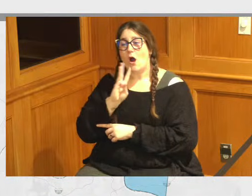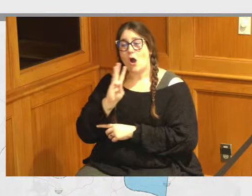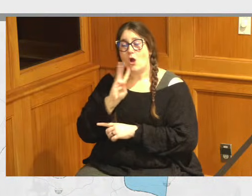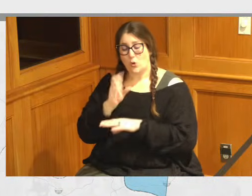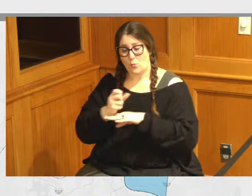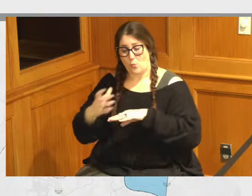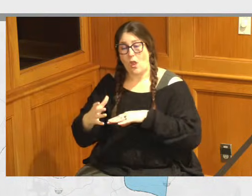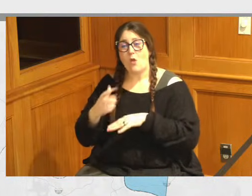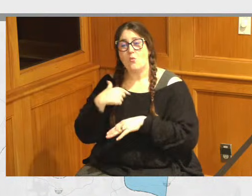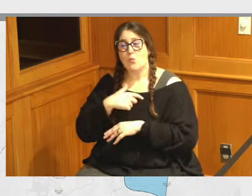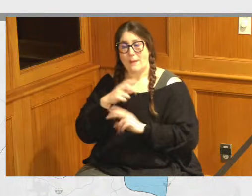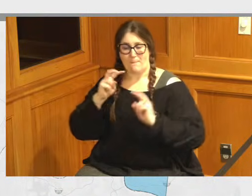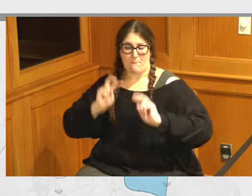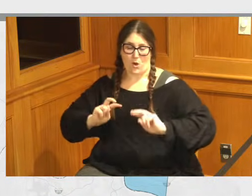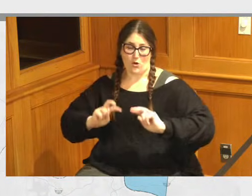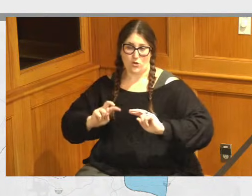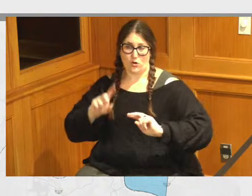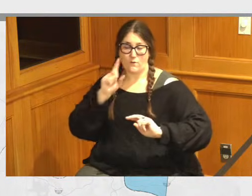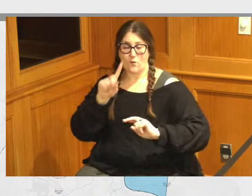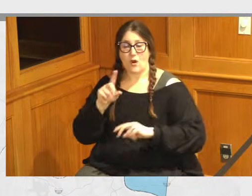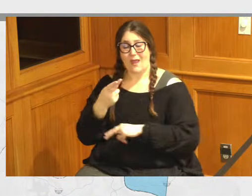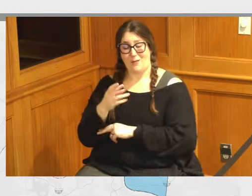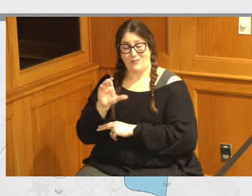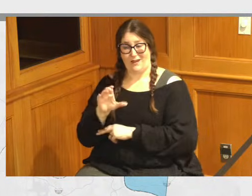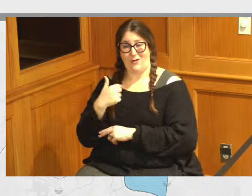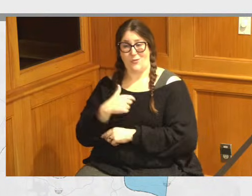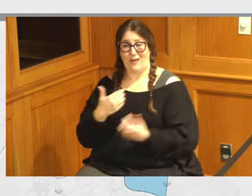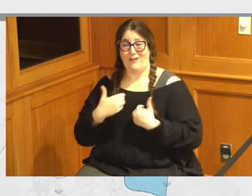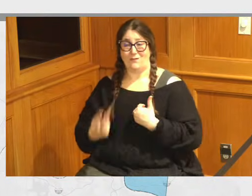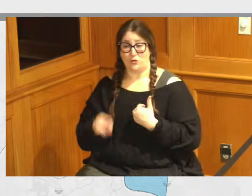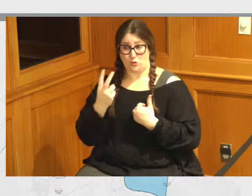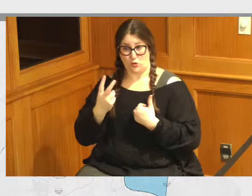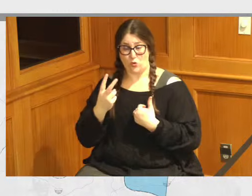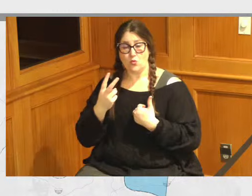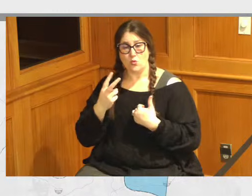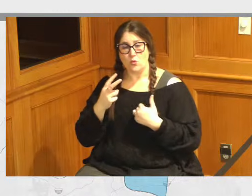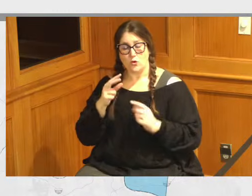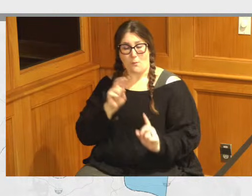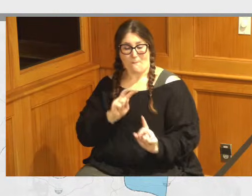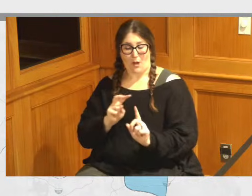Hamilton County, we have two locations that were able to do monitoring for things like influenza.